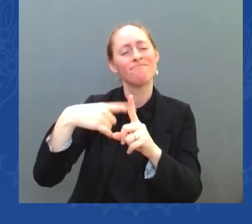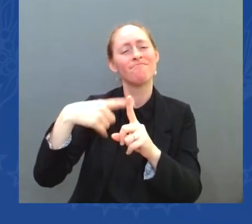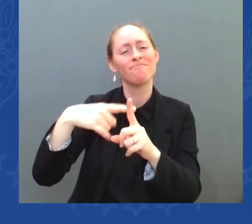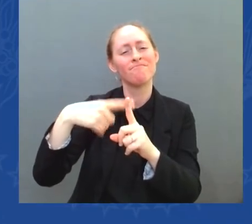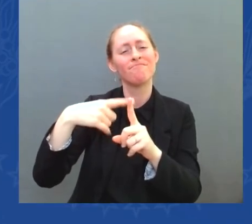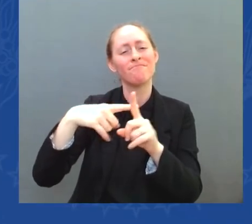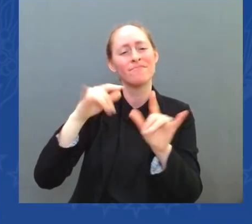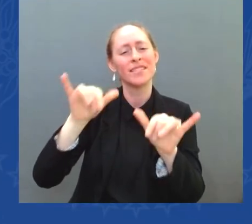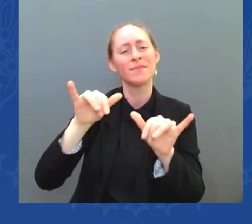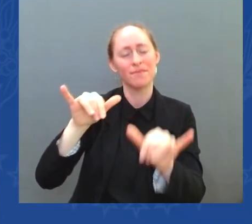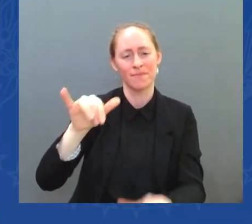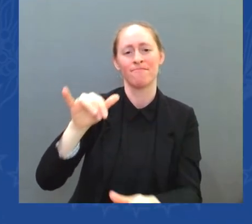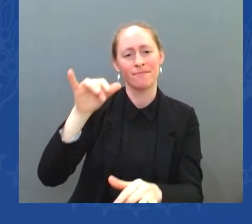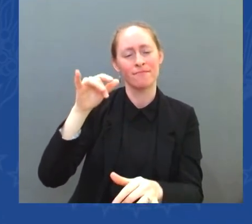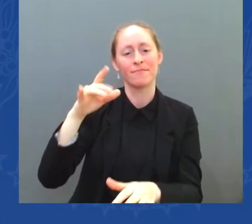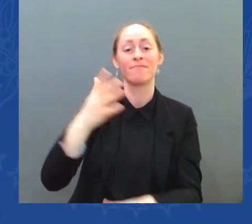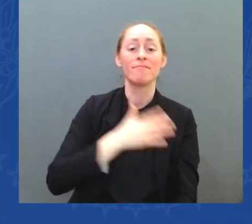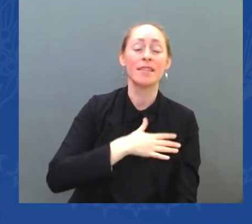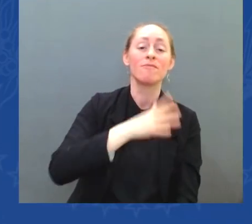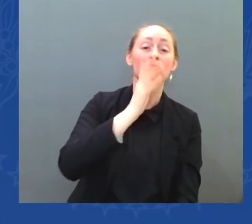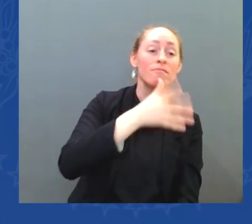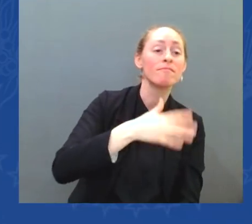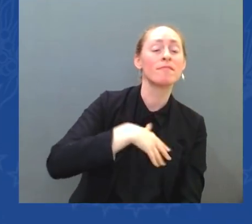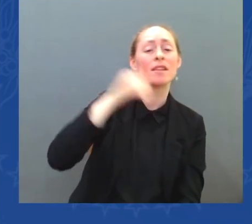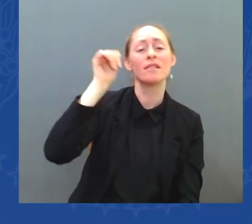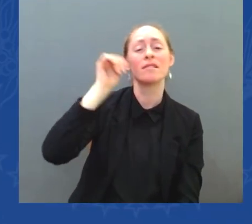"No, Joey, spread it." Let's go spread the faith.